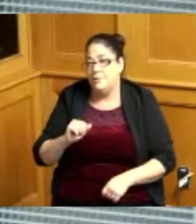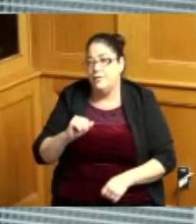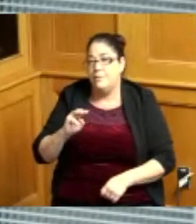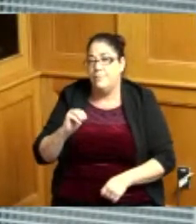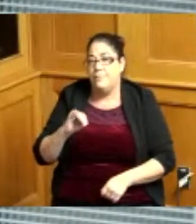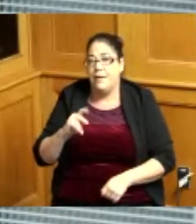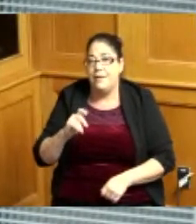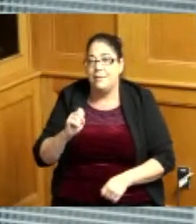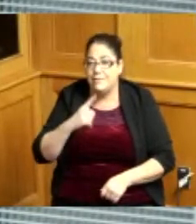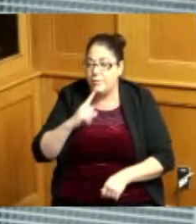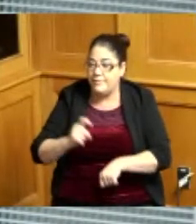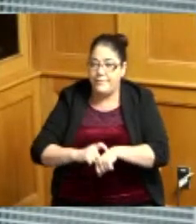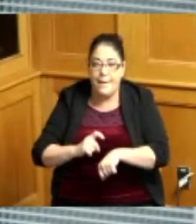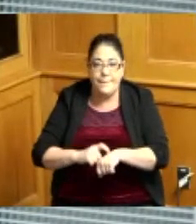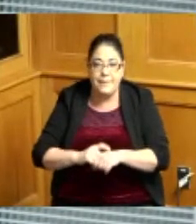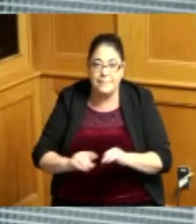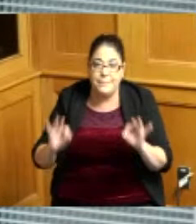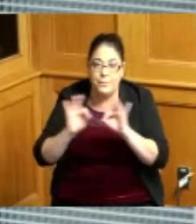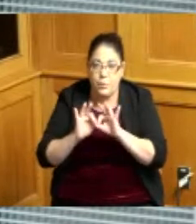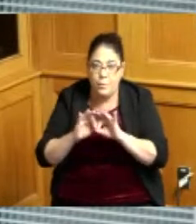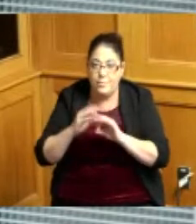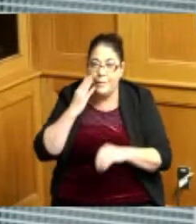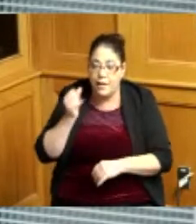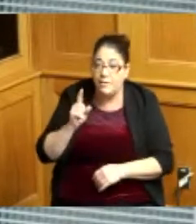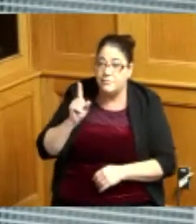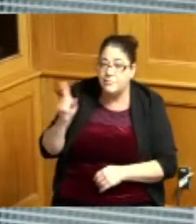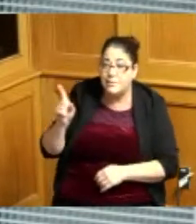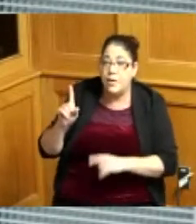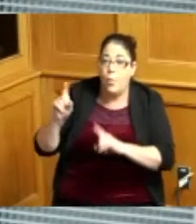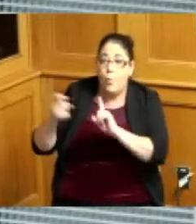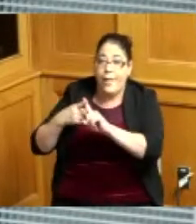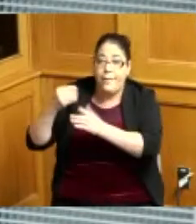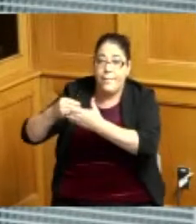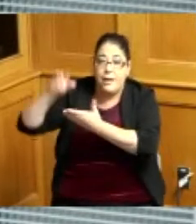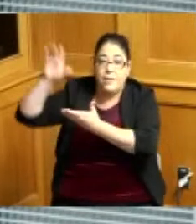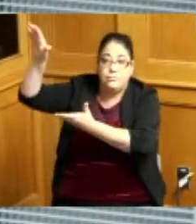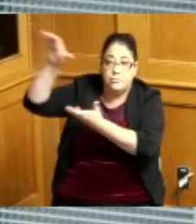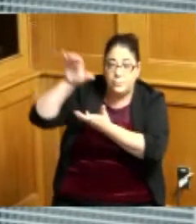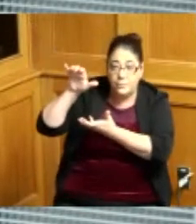and that includes what we've what we've been able to do on the relief-a-thon to try to anticipate as